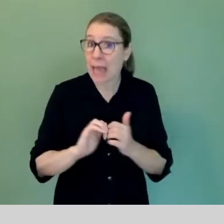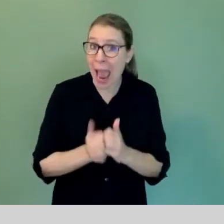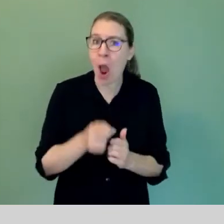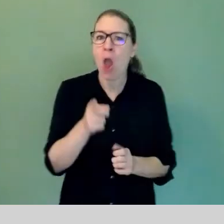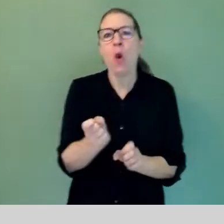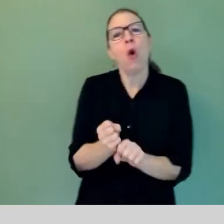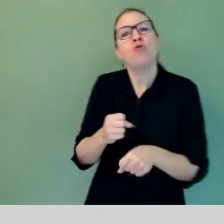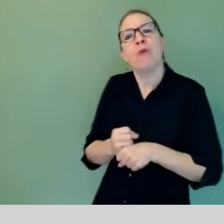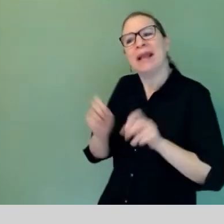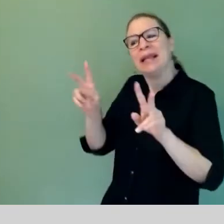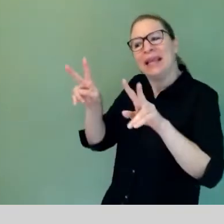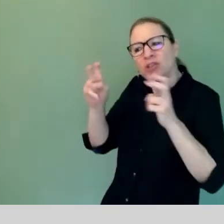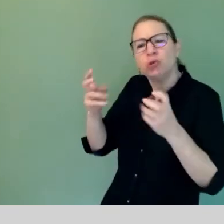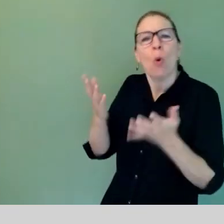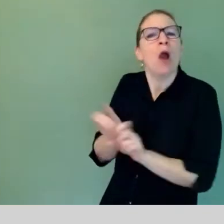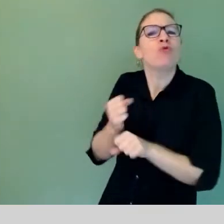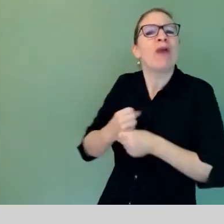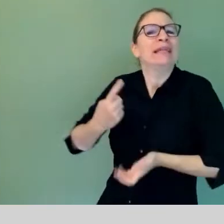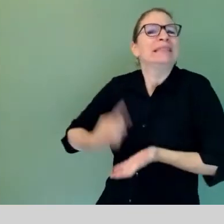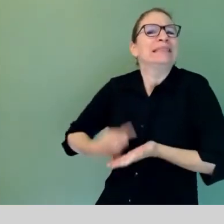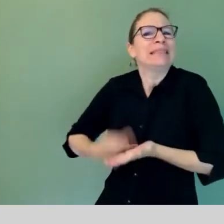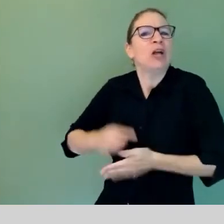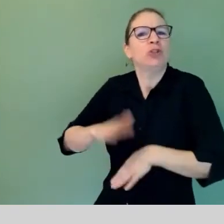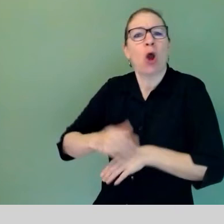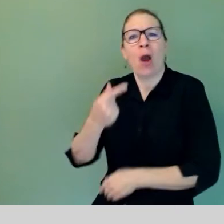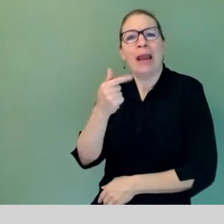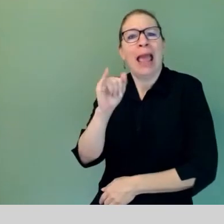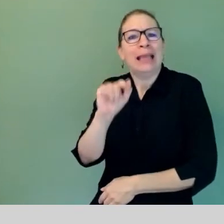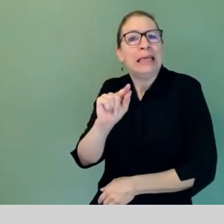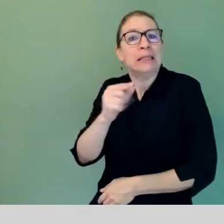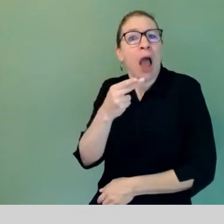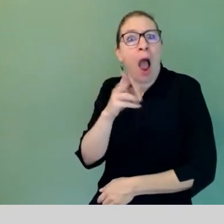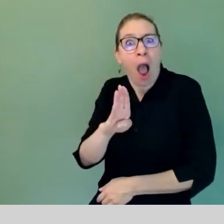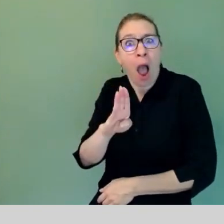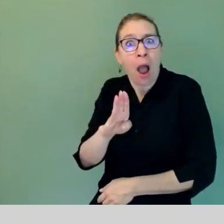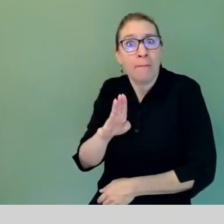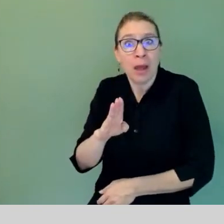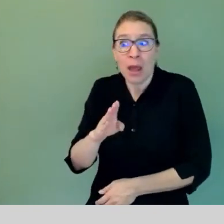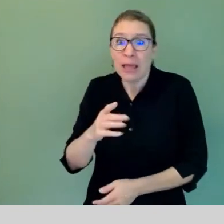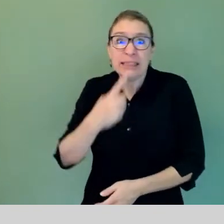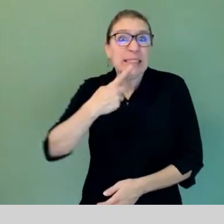and create an issue or a discussion item on get up so that they can help.